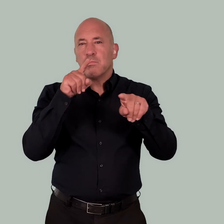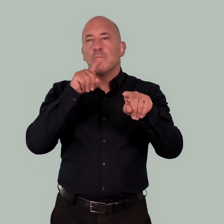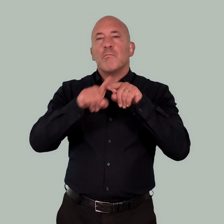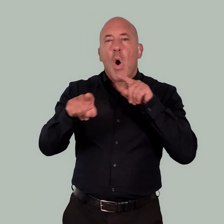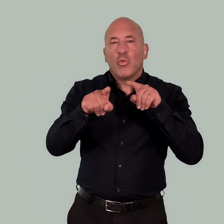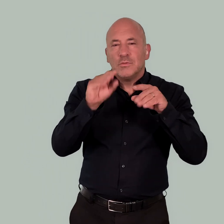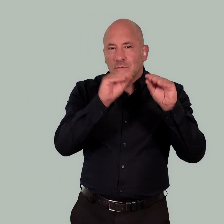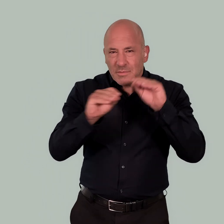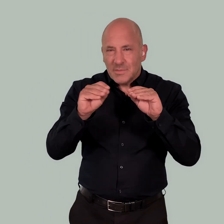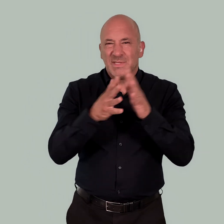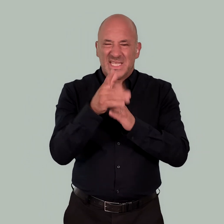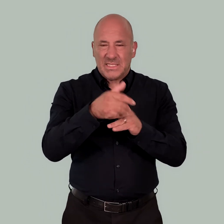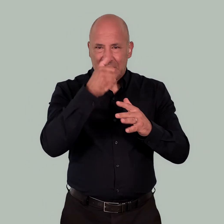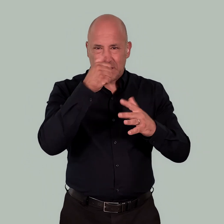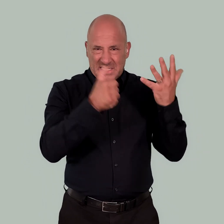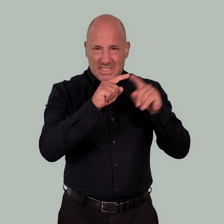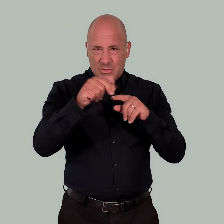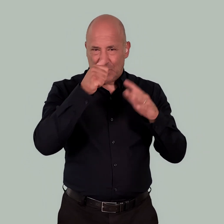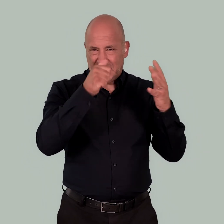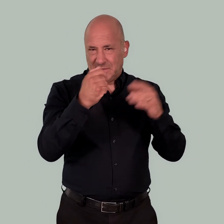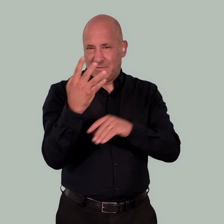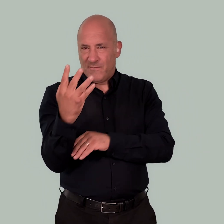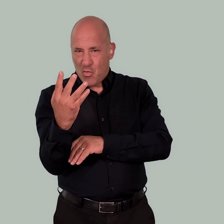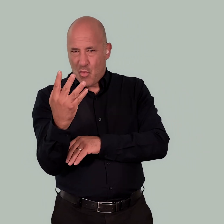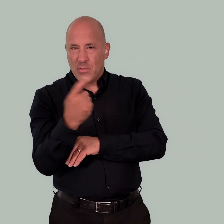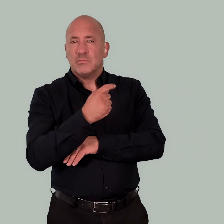(Footnote 11 - For the majority of measures this is defined as people aged 16-64,